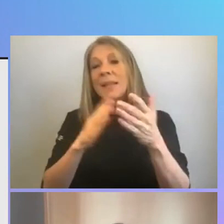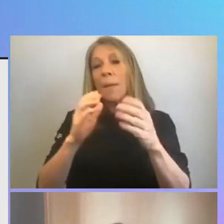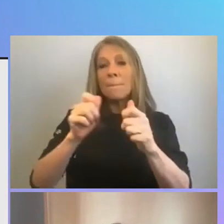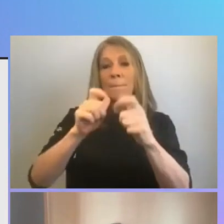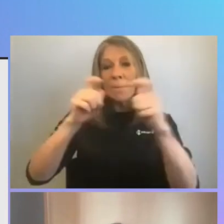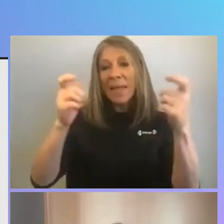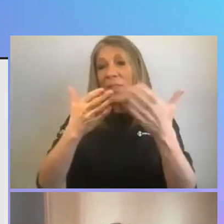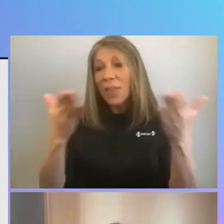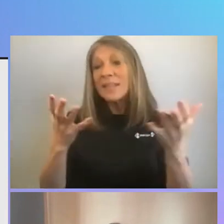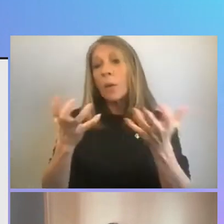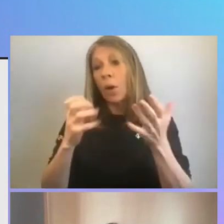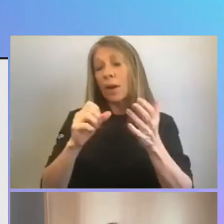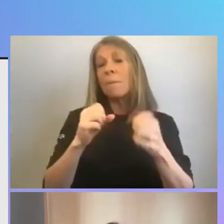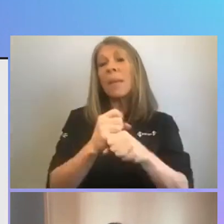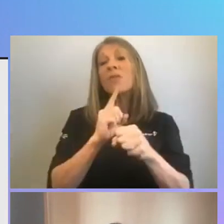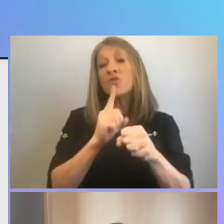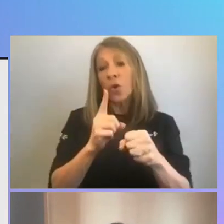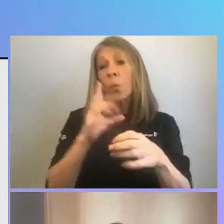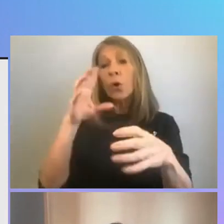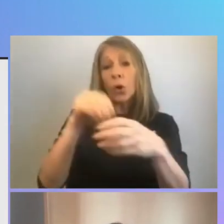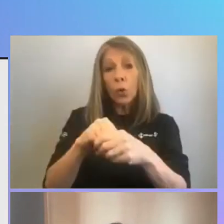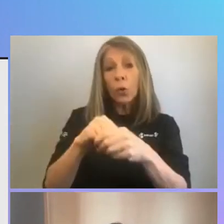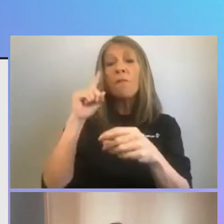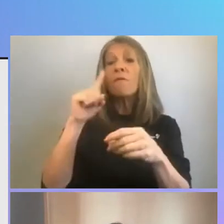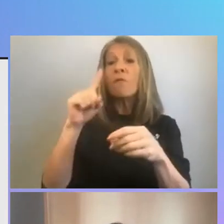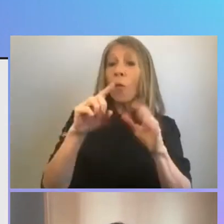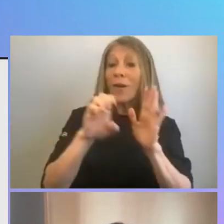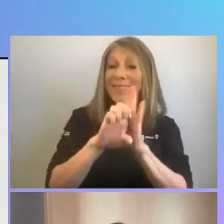that I wanted to ensure were included. For example, uh, any